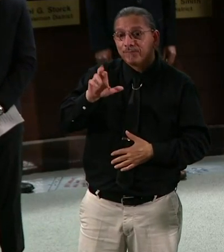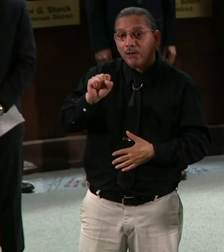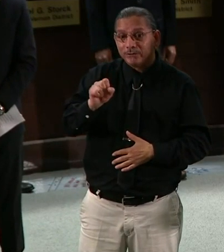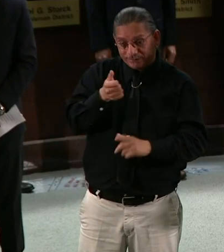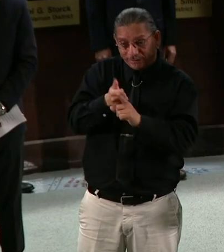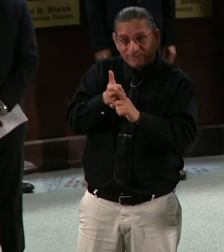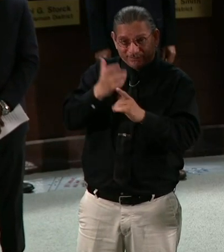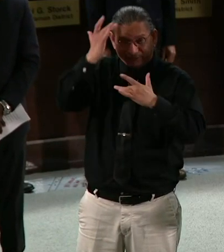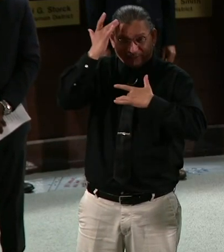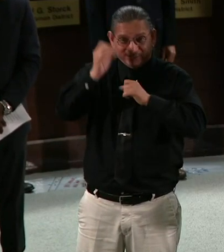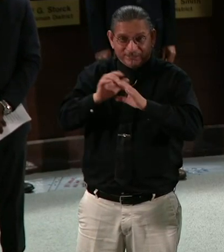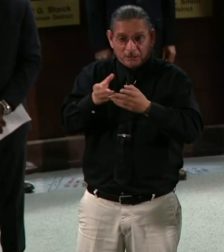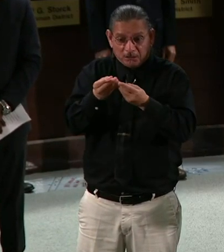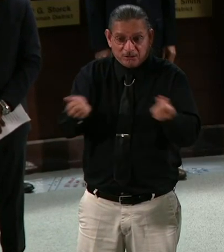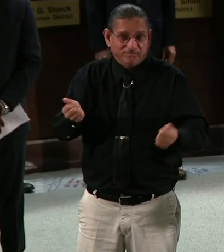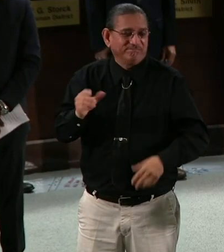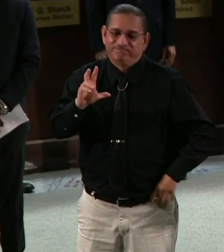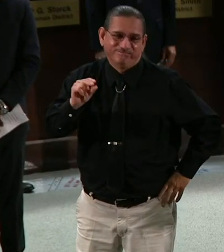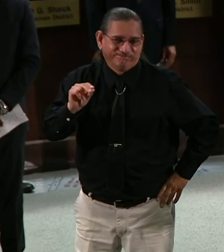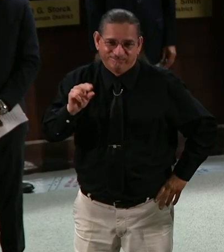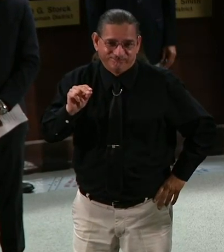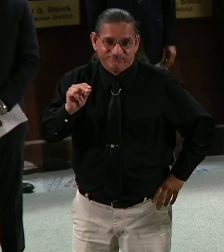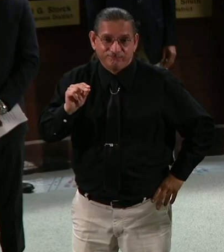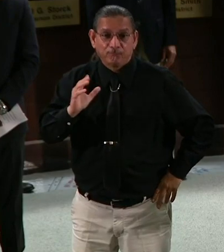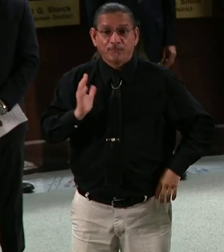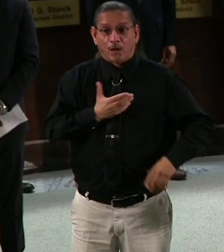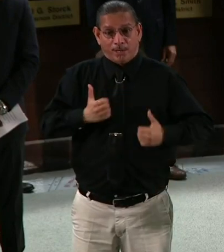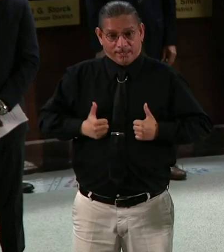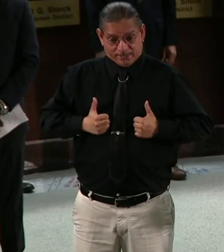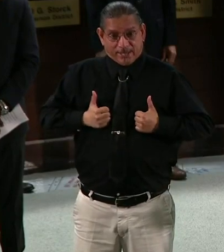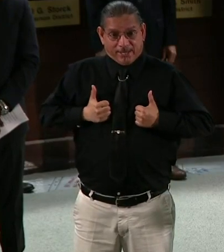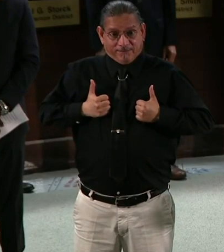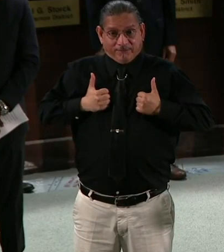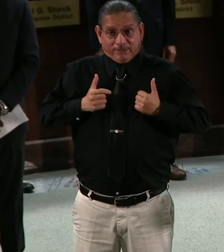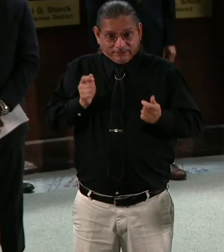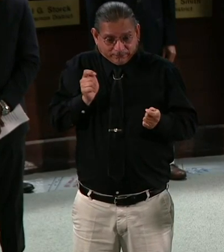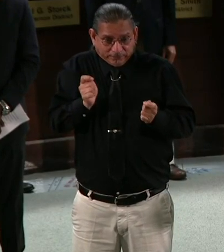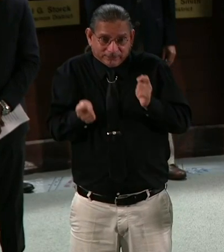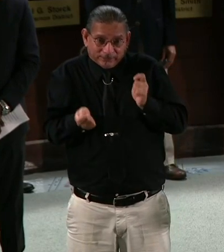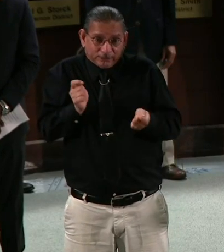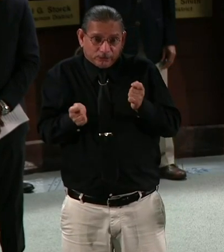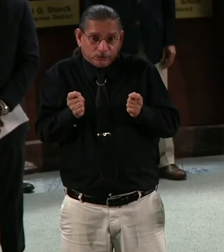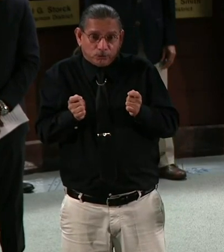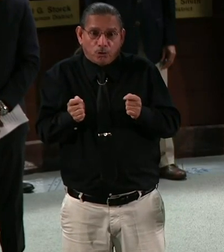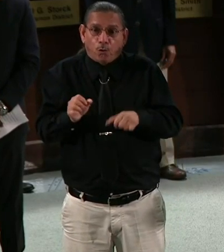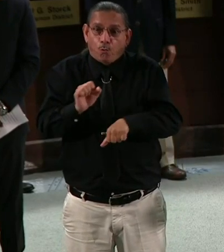HAS NOT GONE ANYWHERE. WE ARE